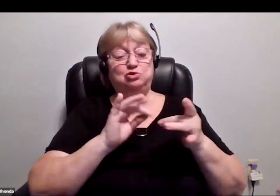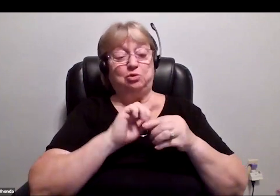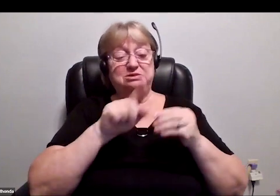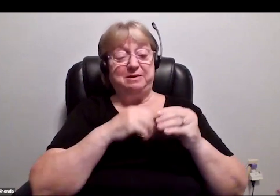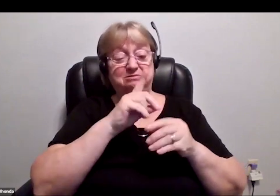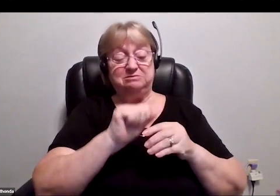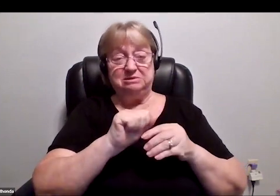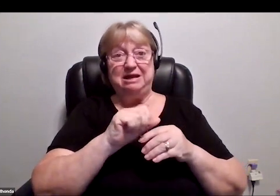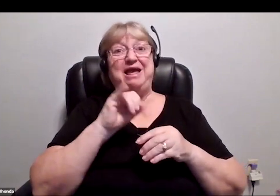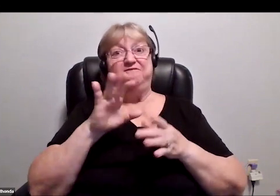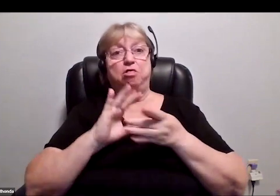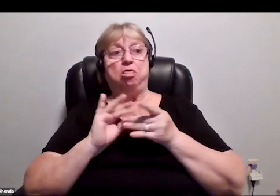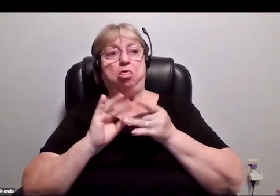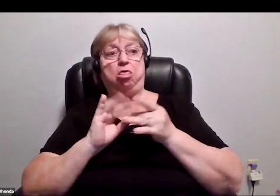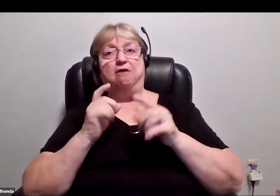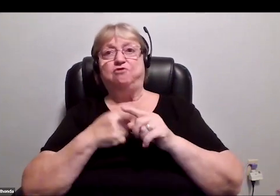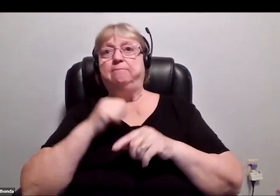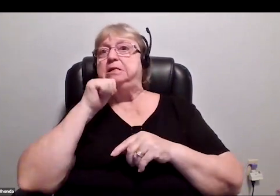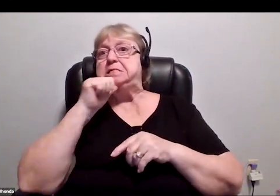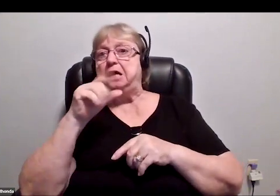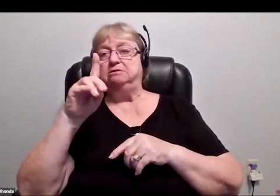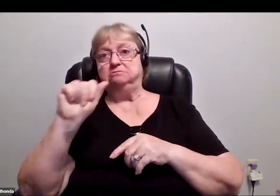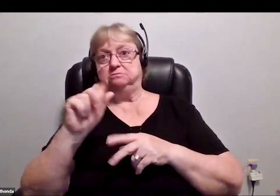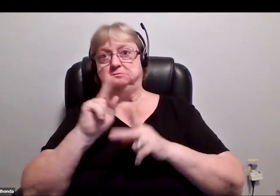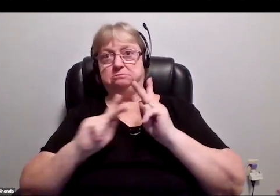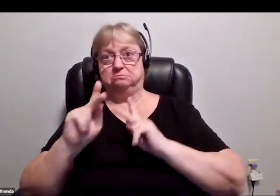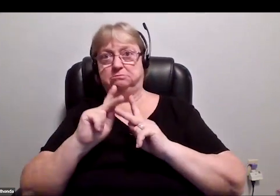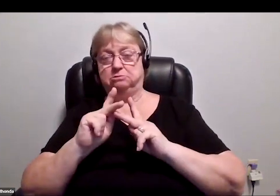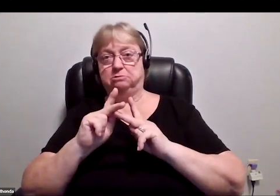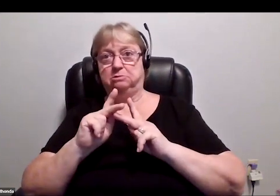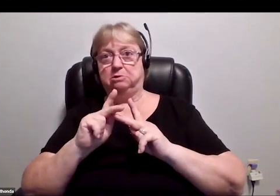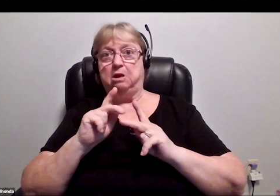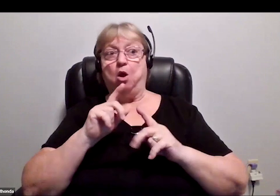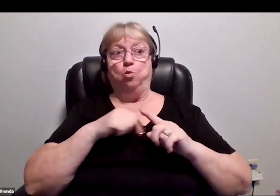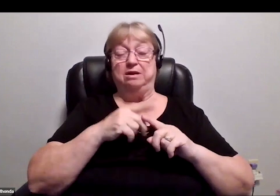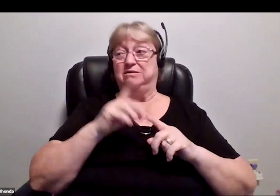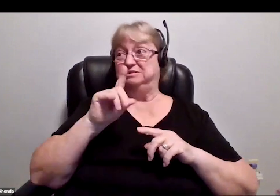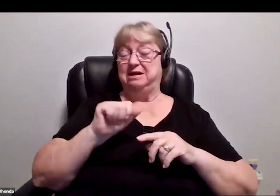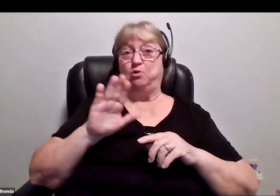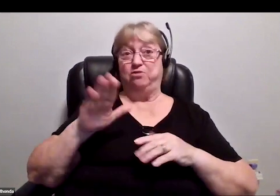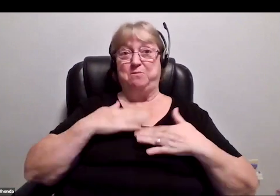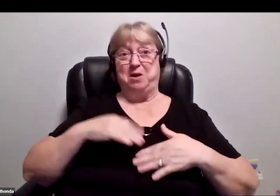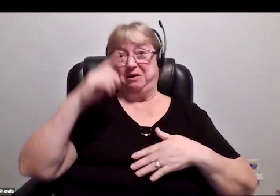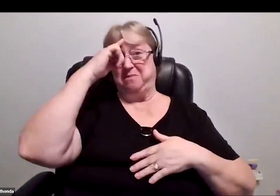by non-disabled people or when disabled bodies' minds are used as metaphors, get a lot wrong and leave a lot out.